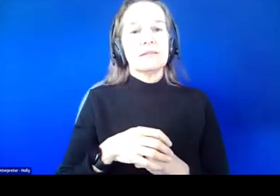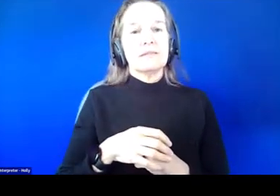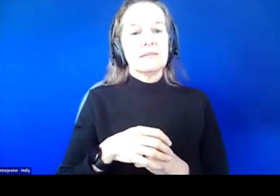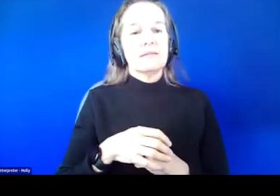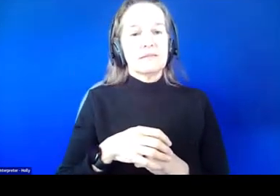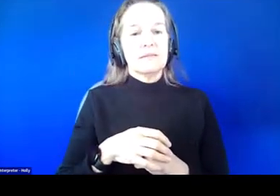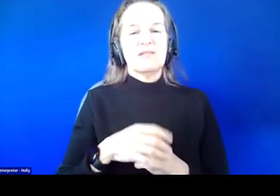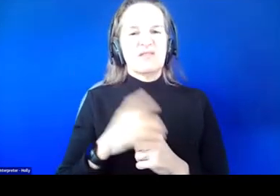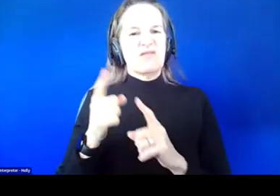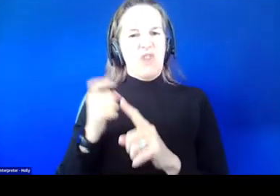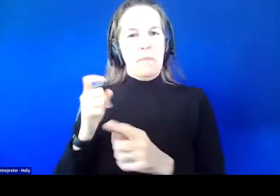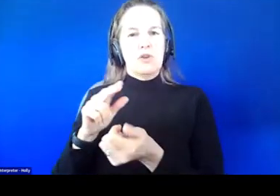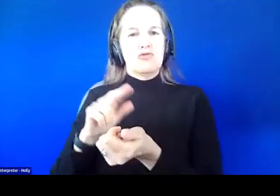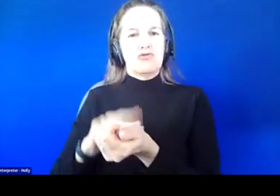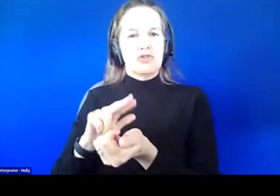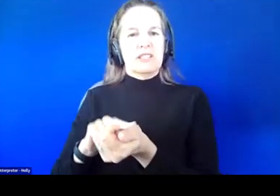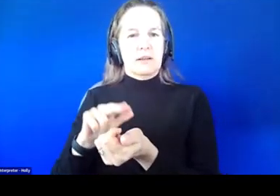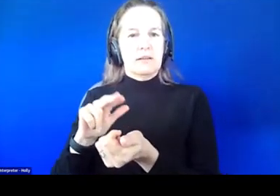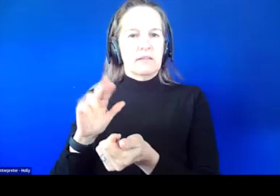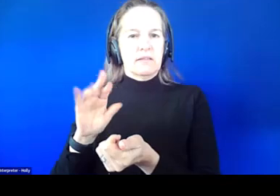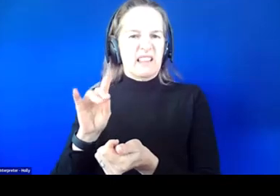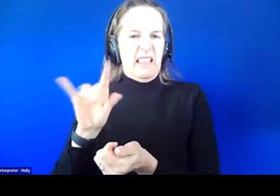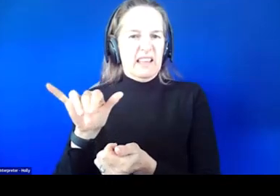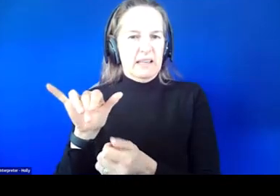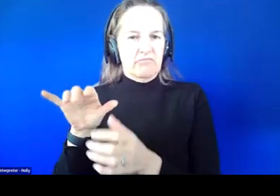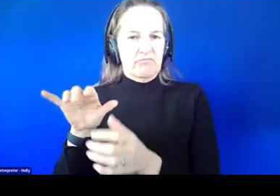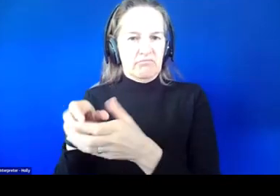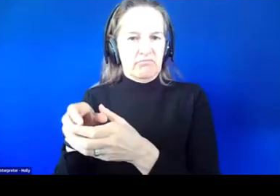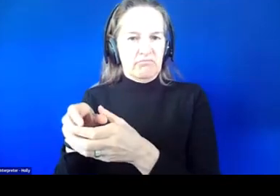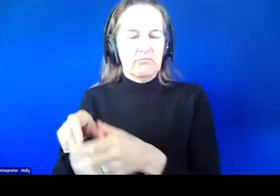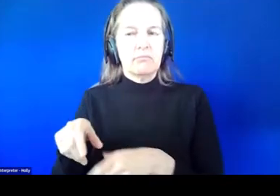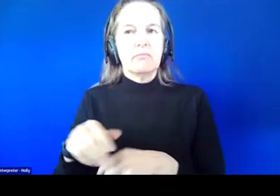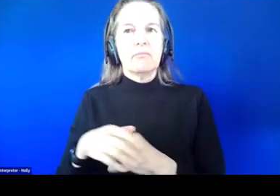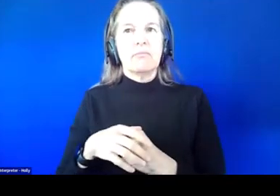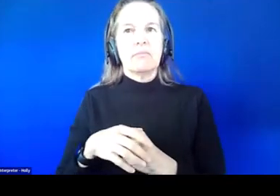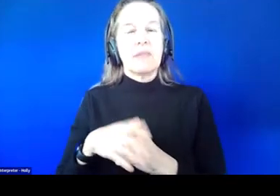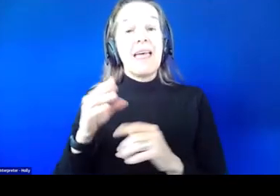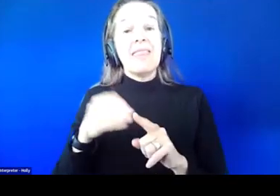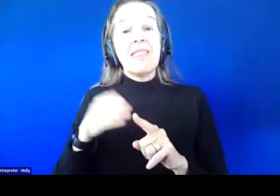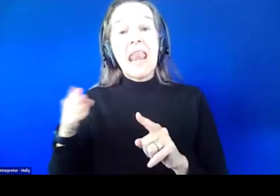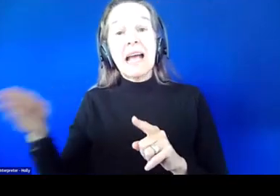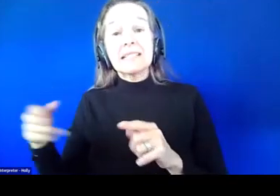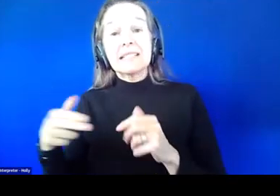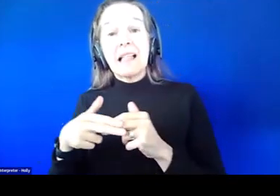nursing facility settings. And so, So in the subsequent slides, we're going to talk a little bit about